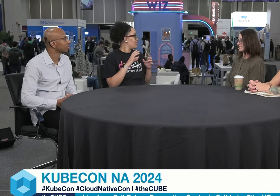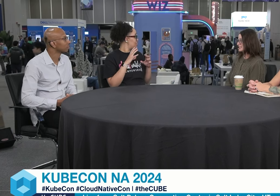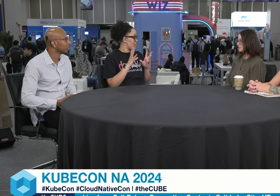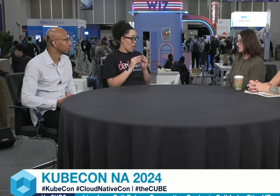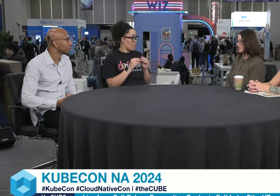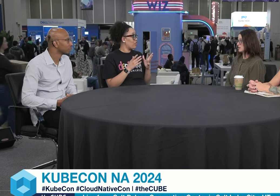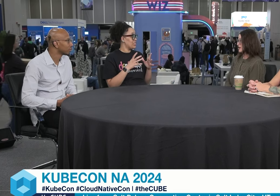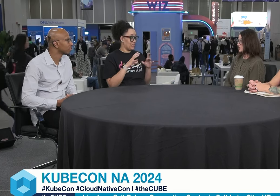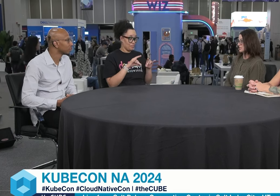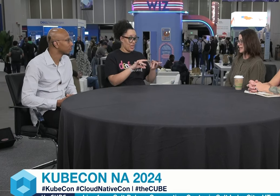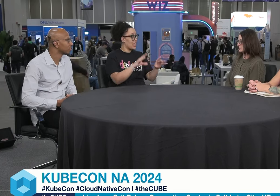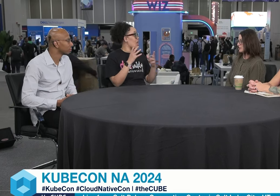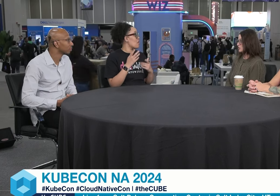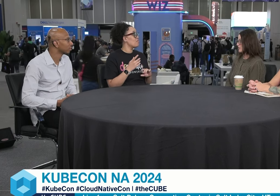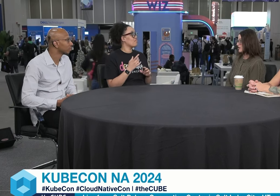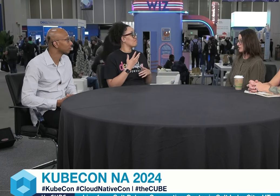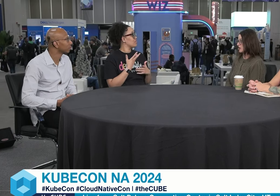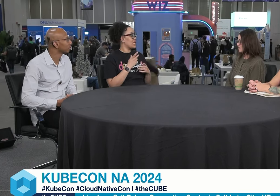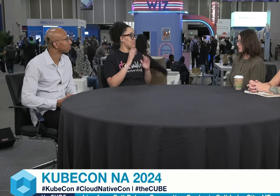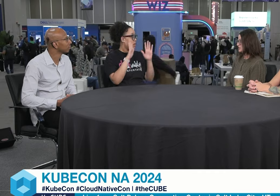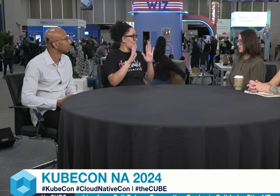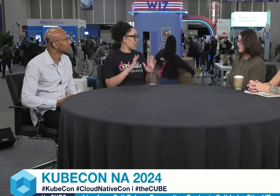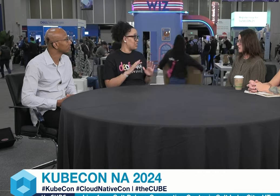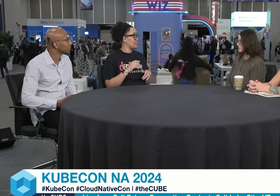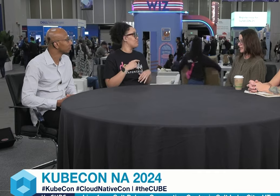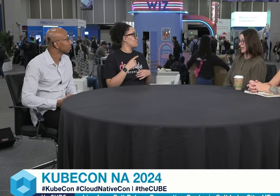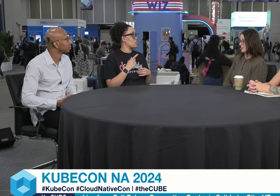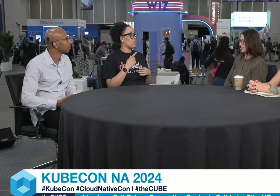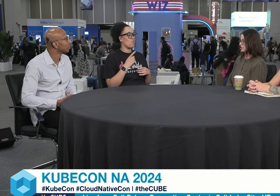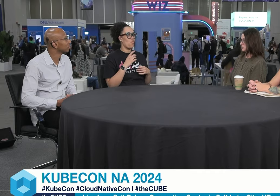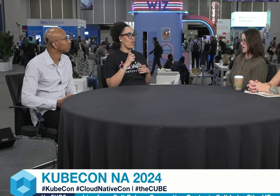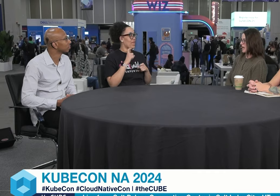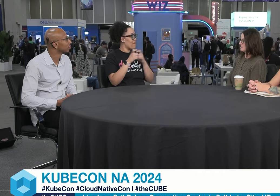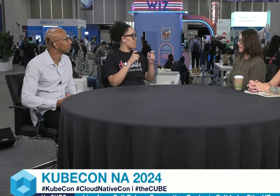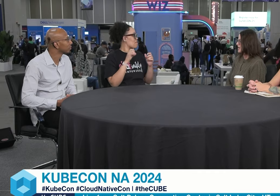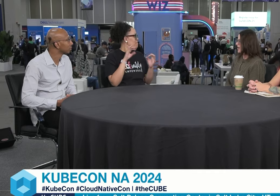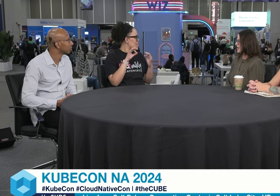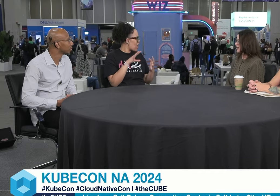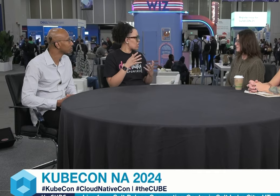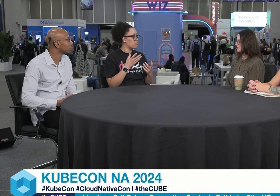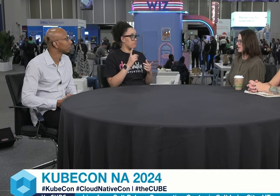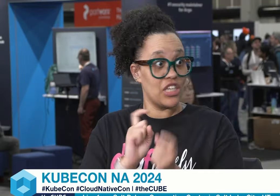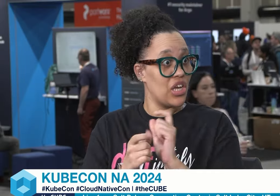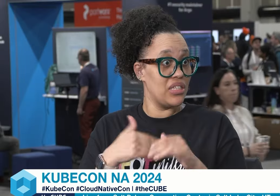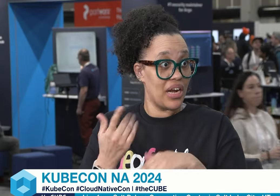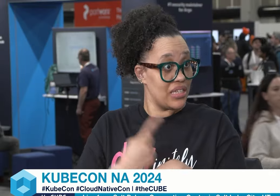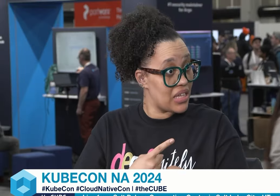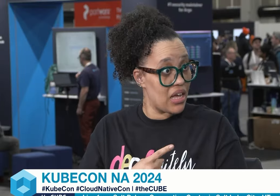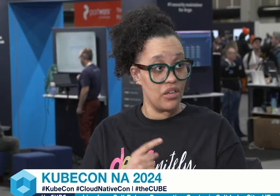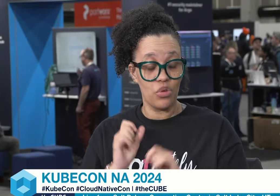So accessibility you mentioned has been terrific at the conference that we've been picking up each time and we've given them feedback